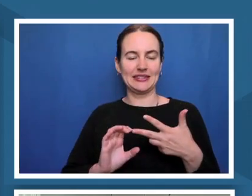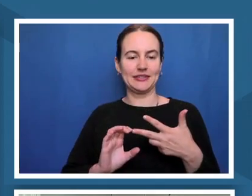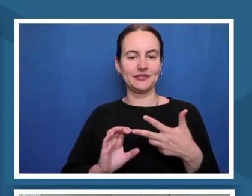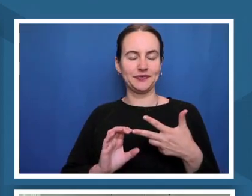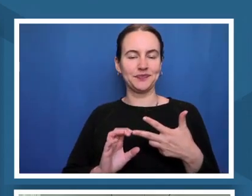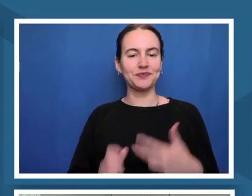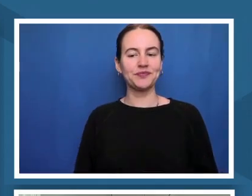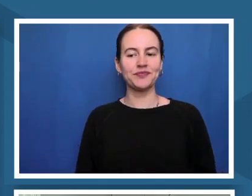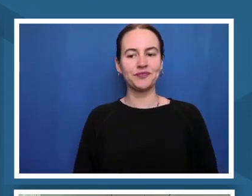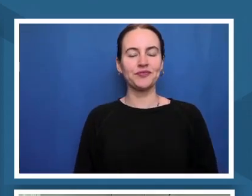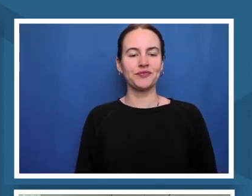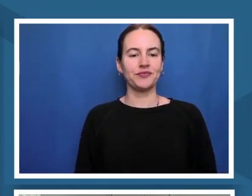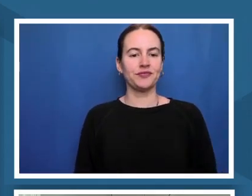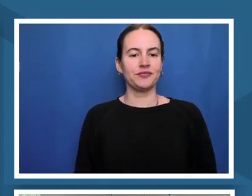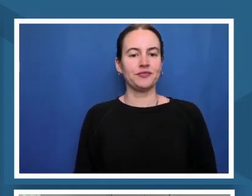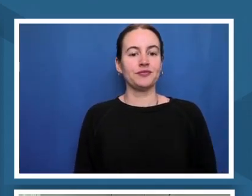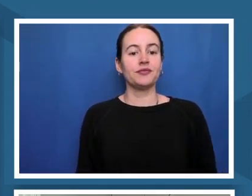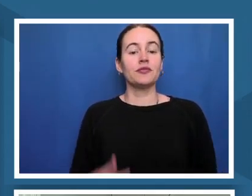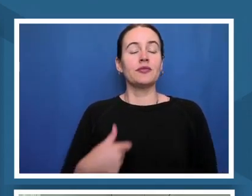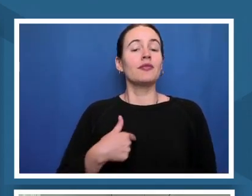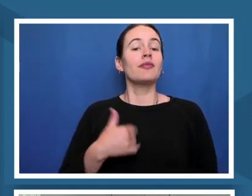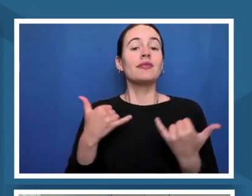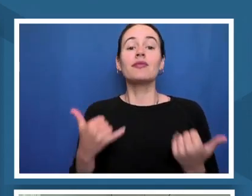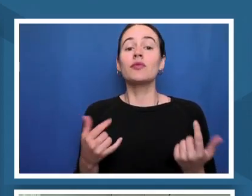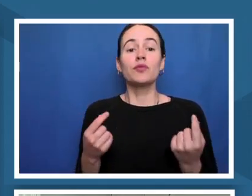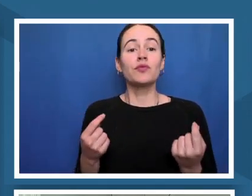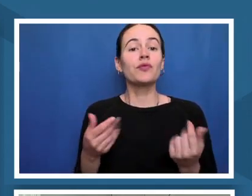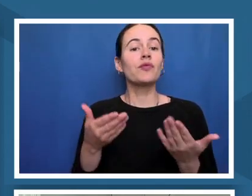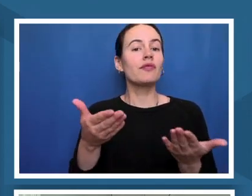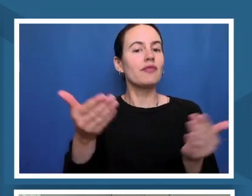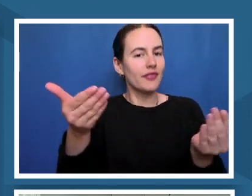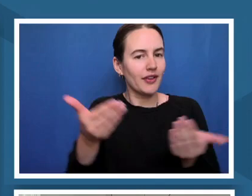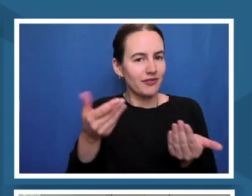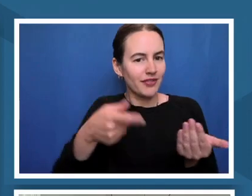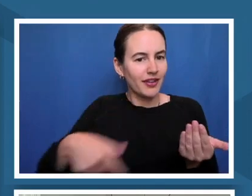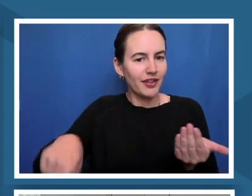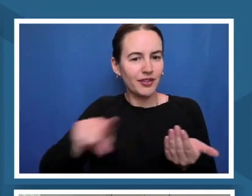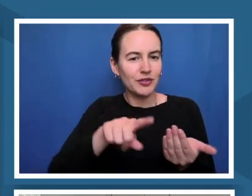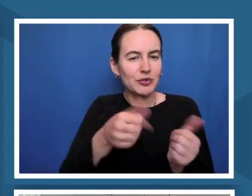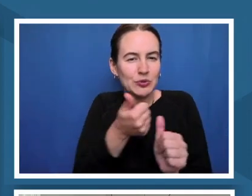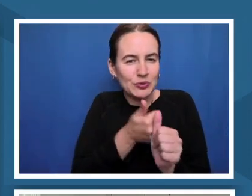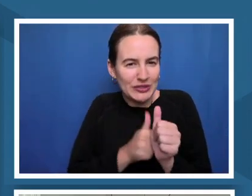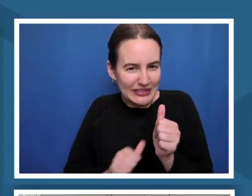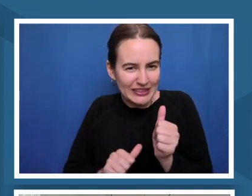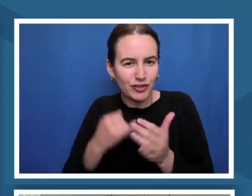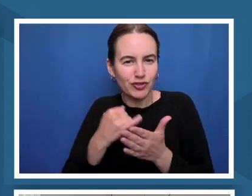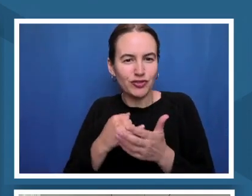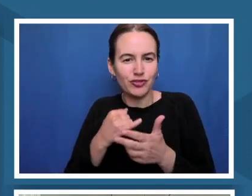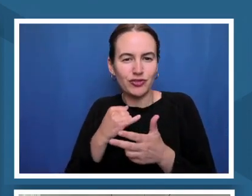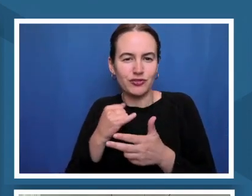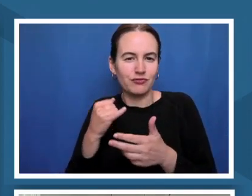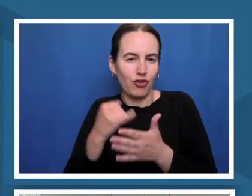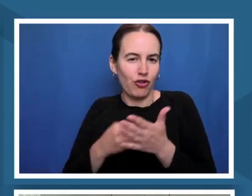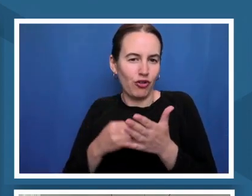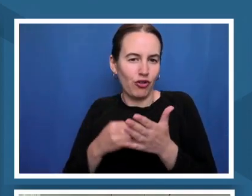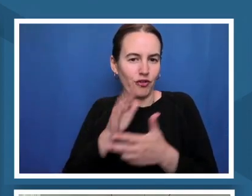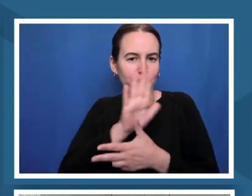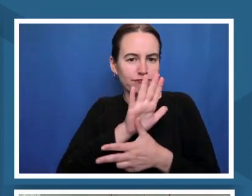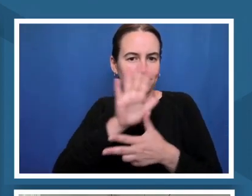and i'm going to invite each one of you to look at each individual artwork